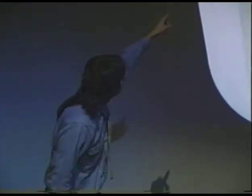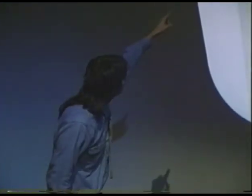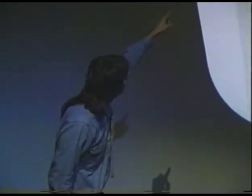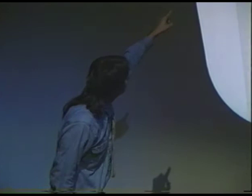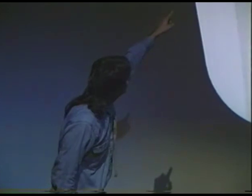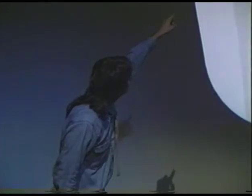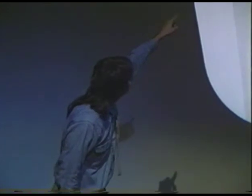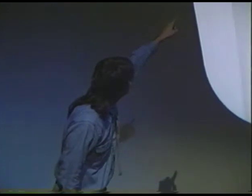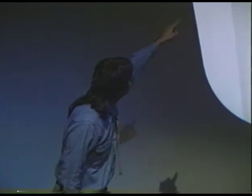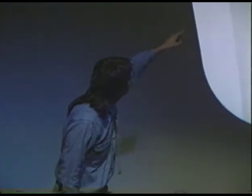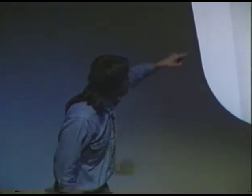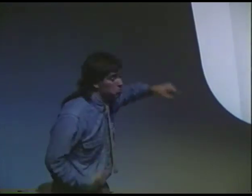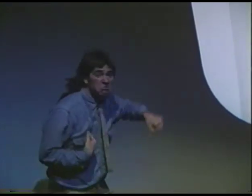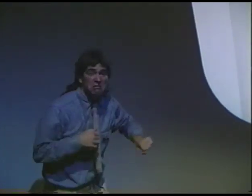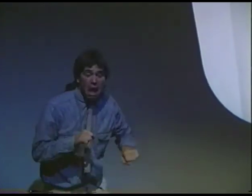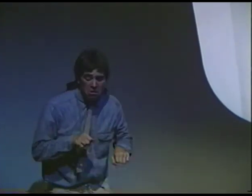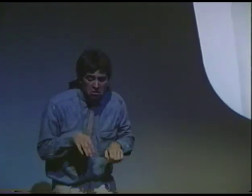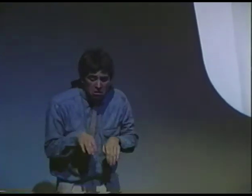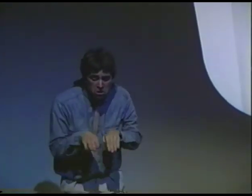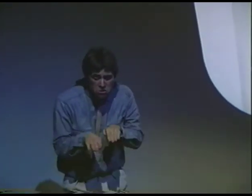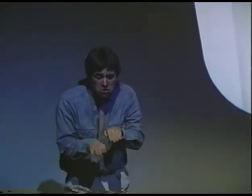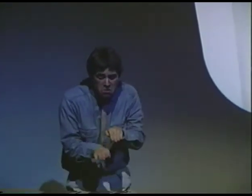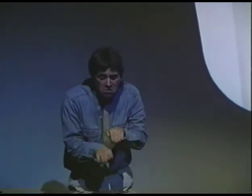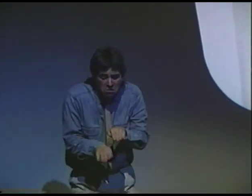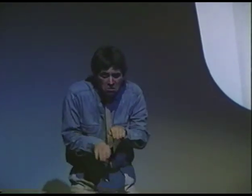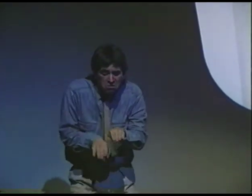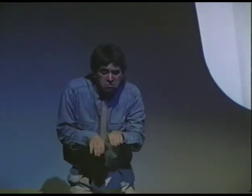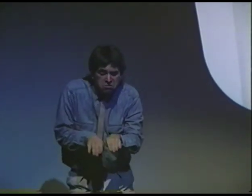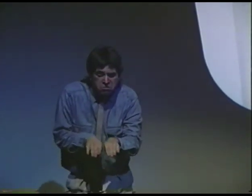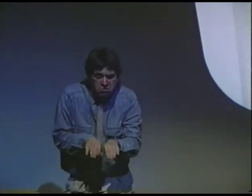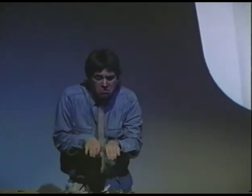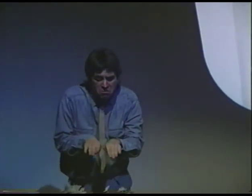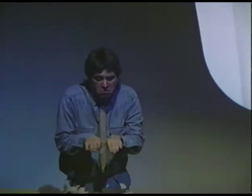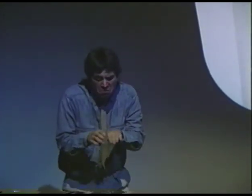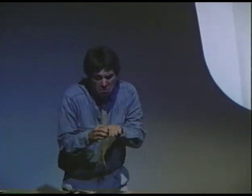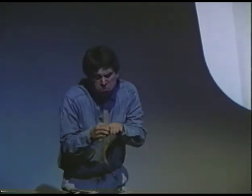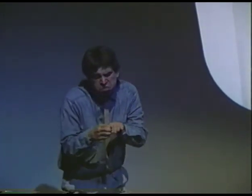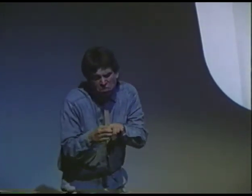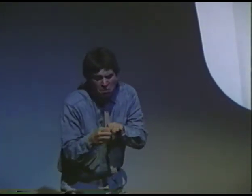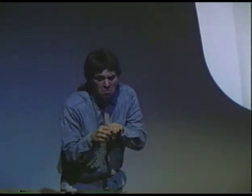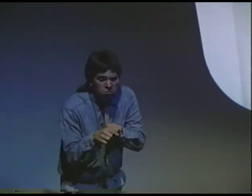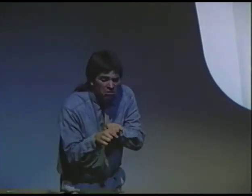The first line, tips of her toes should be where her bone toe stubs protruding out.